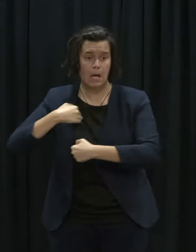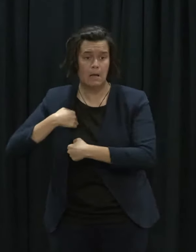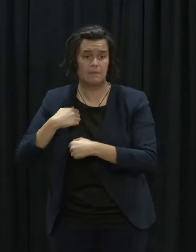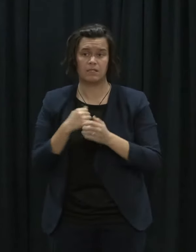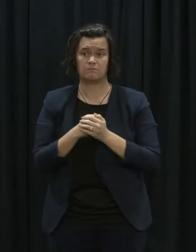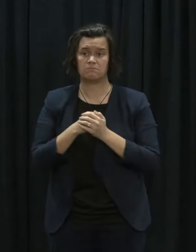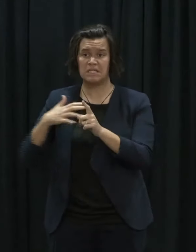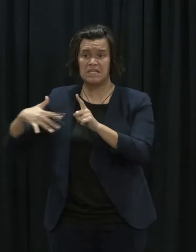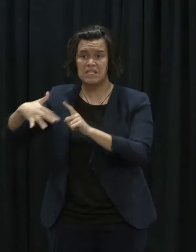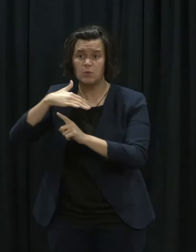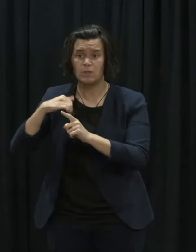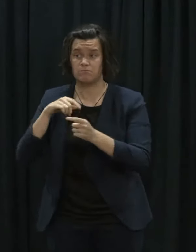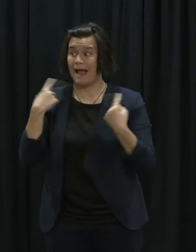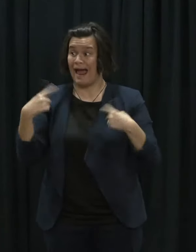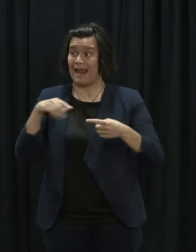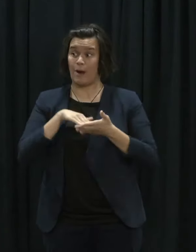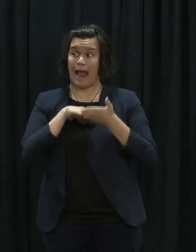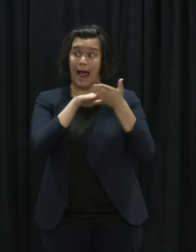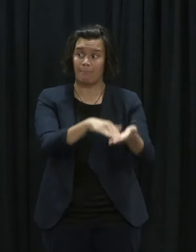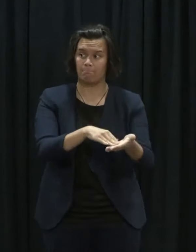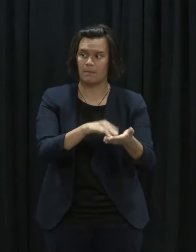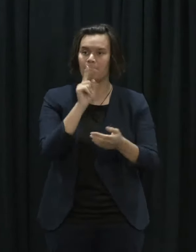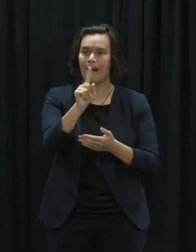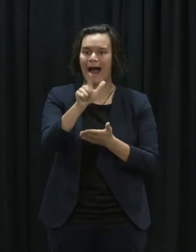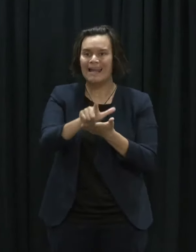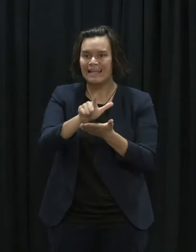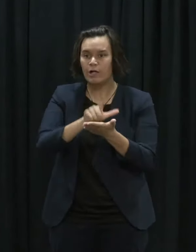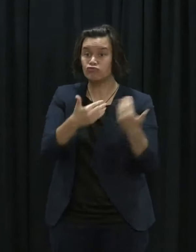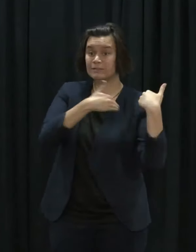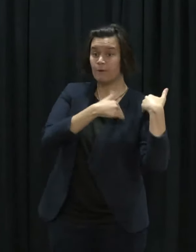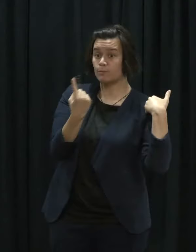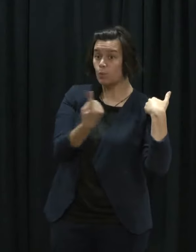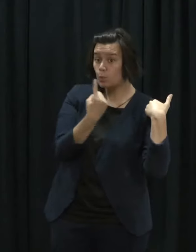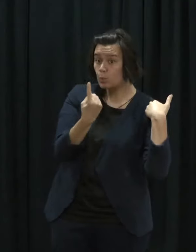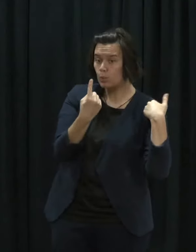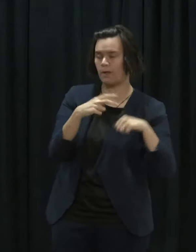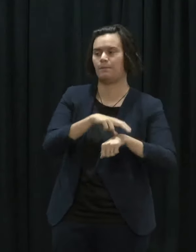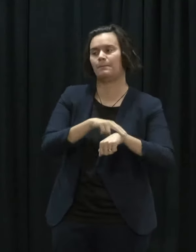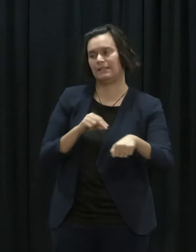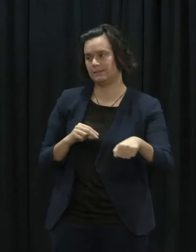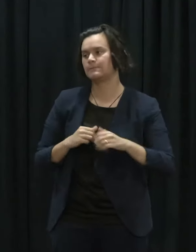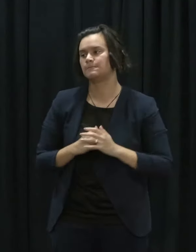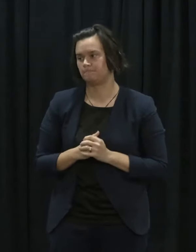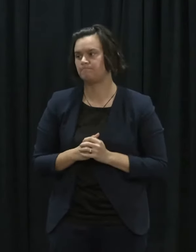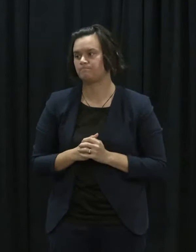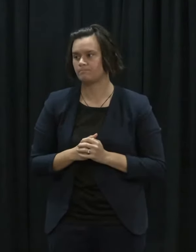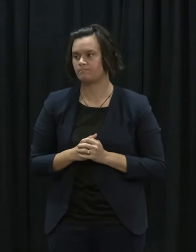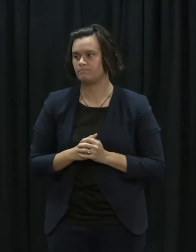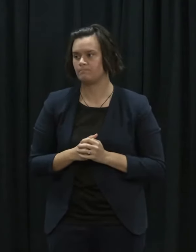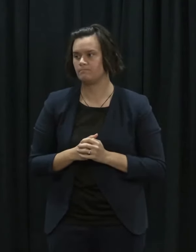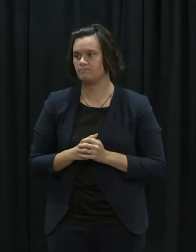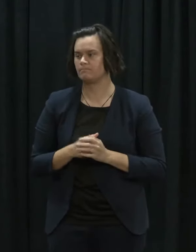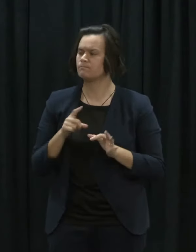the defence Force, community